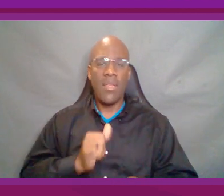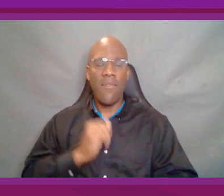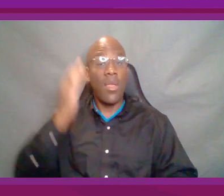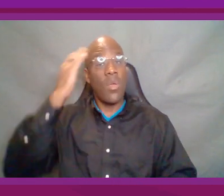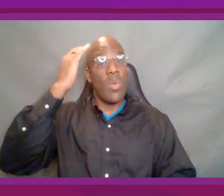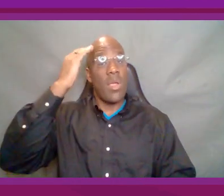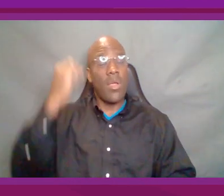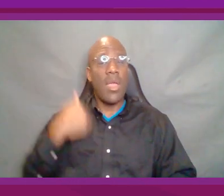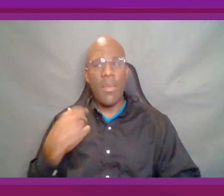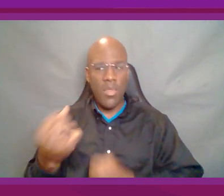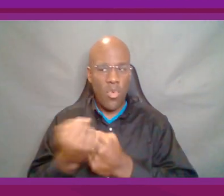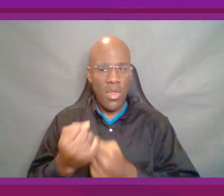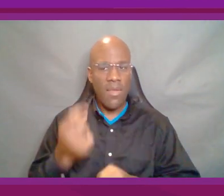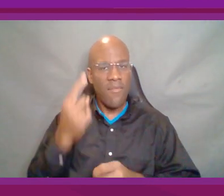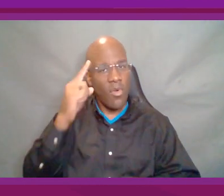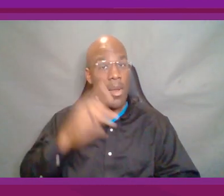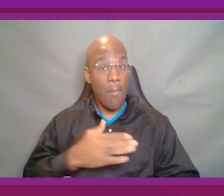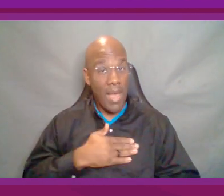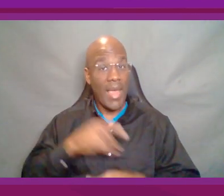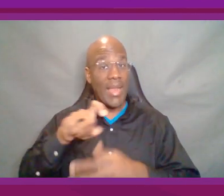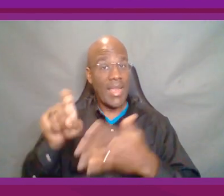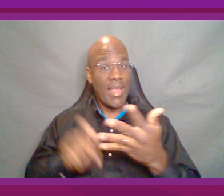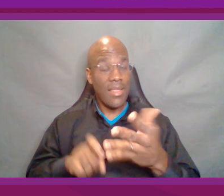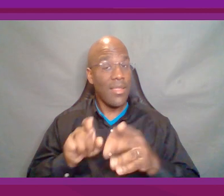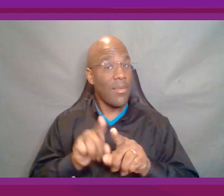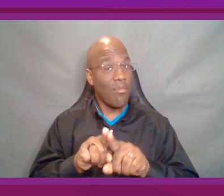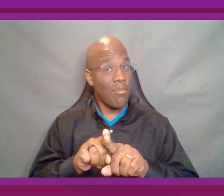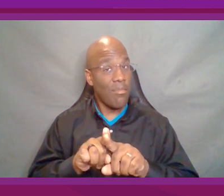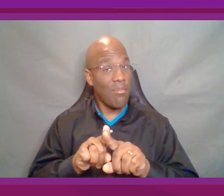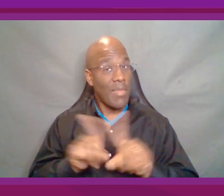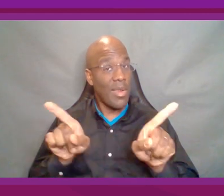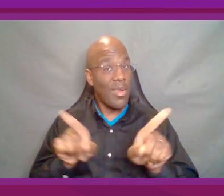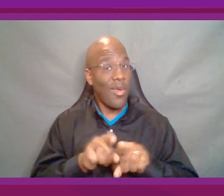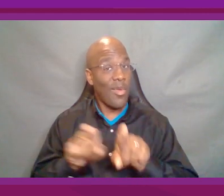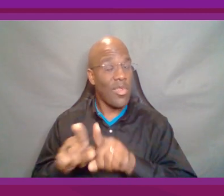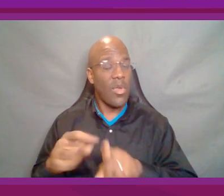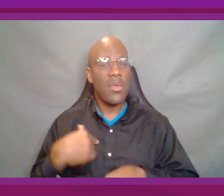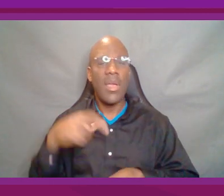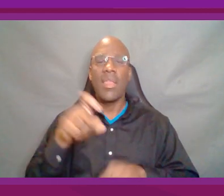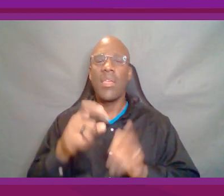um because you're not only advocating for your needs but you need to be able to also show how